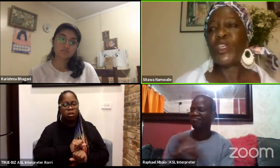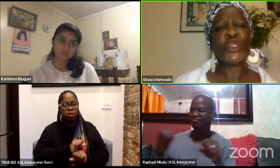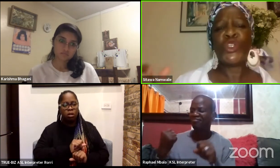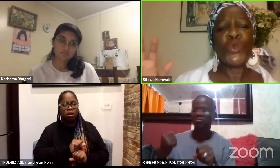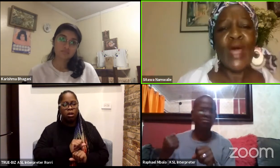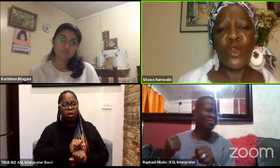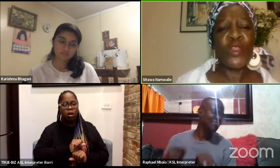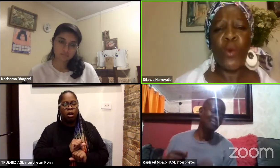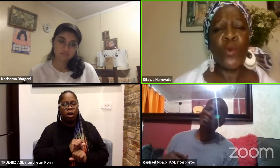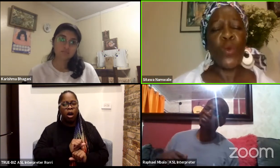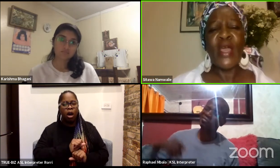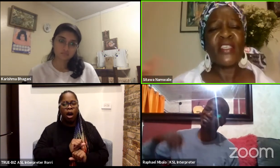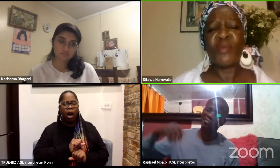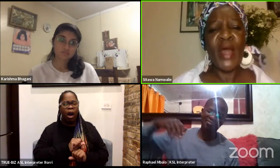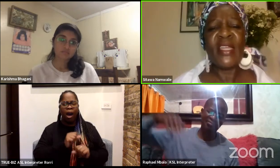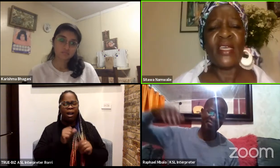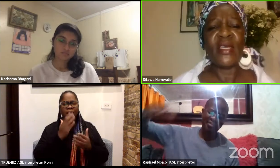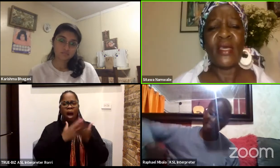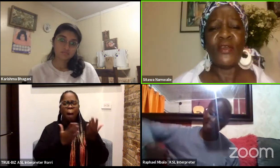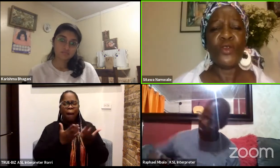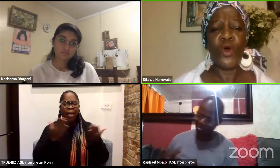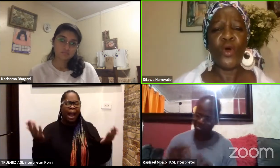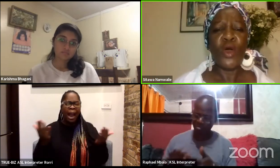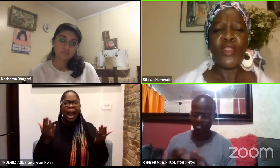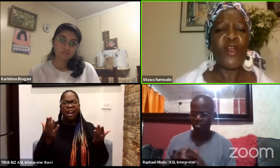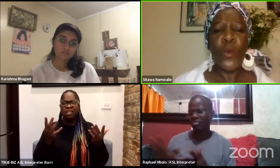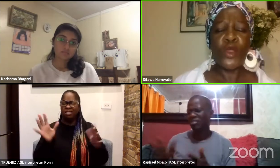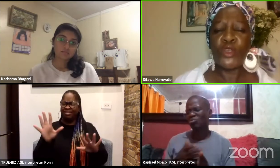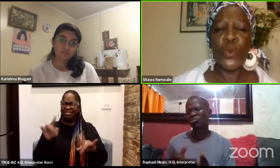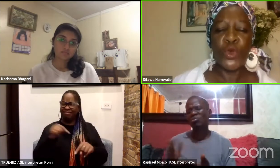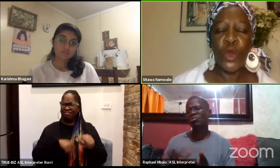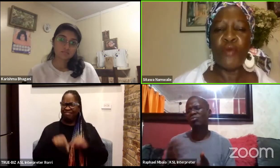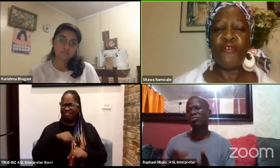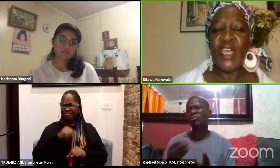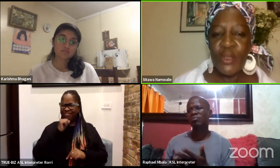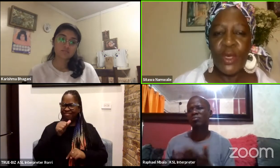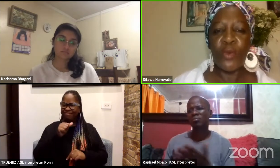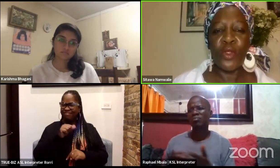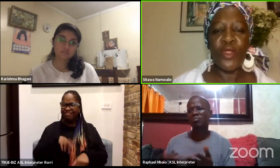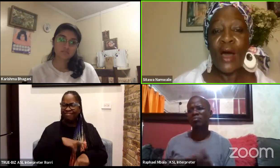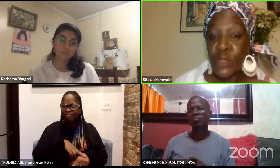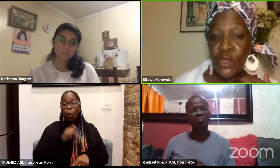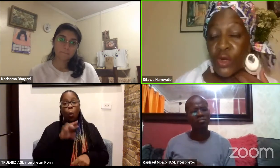we shouldn't do that or they waste money, 'cause we we feed people, thousands of...